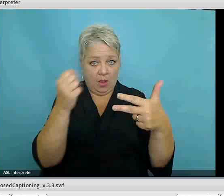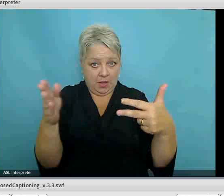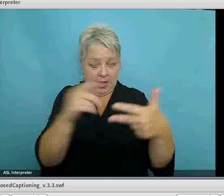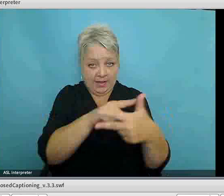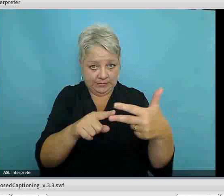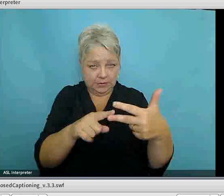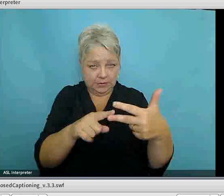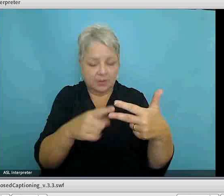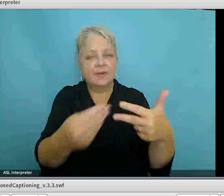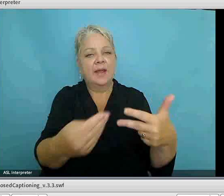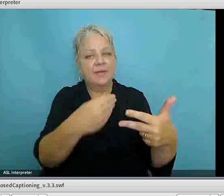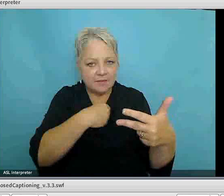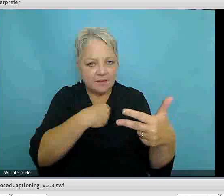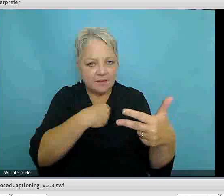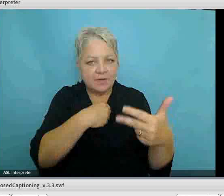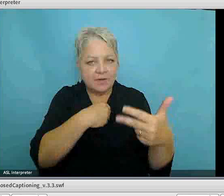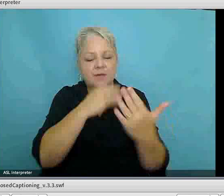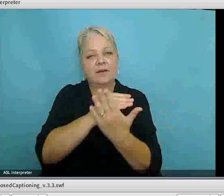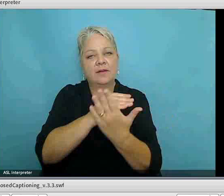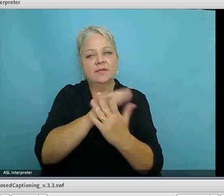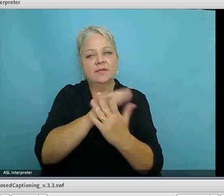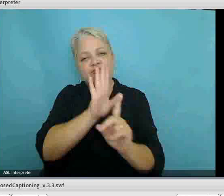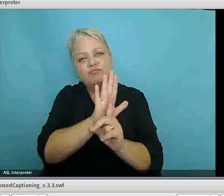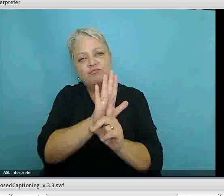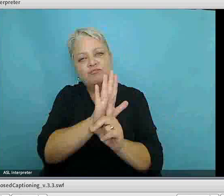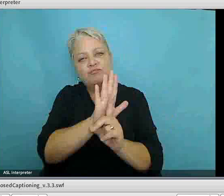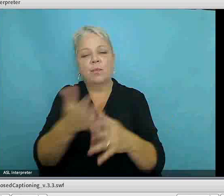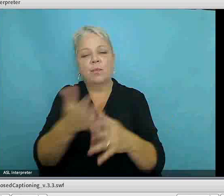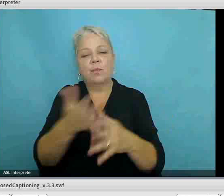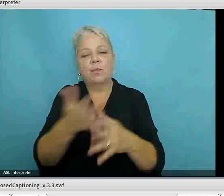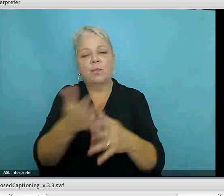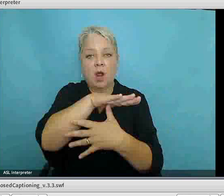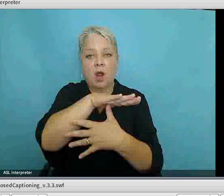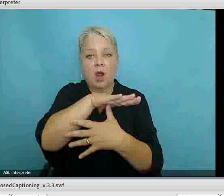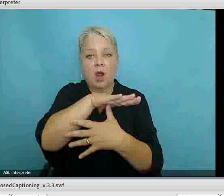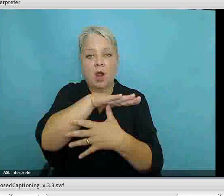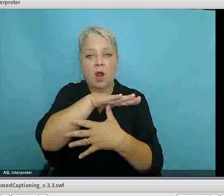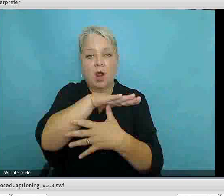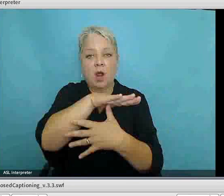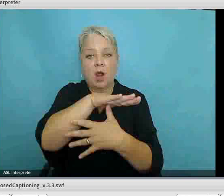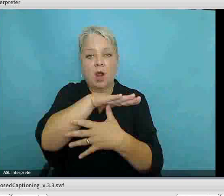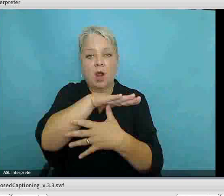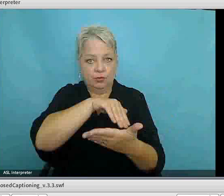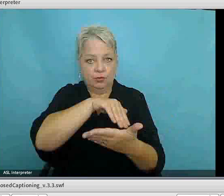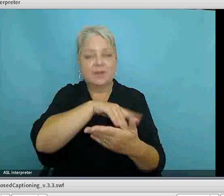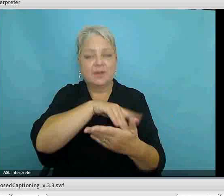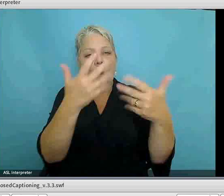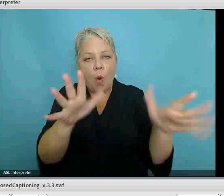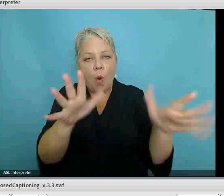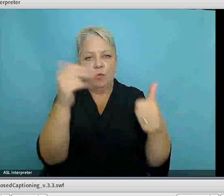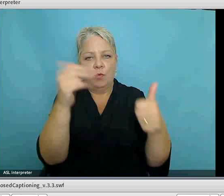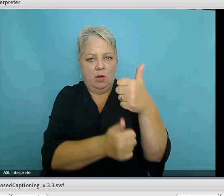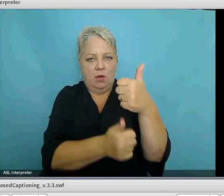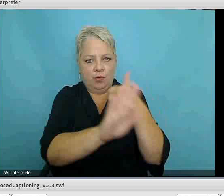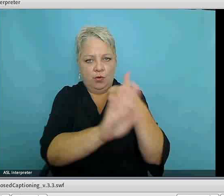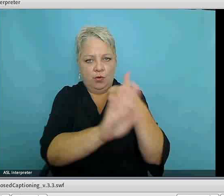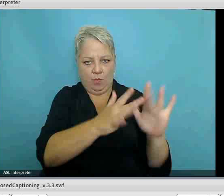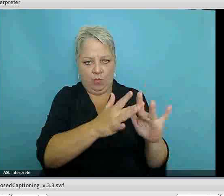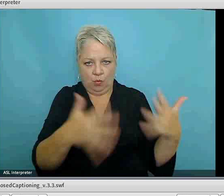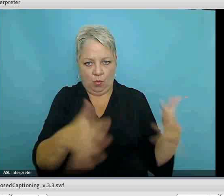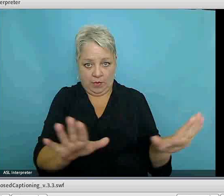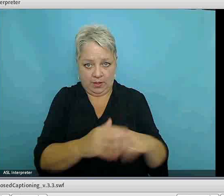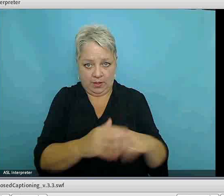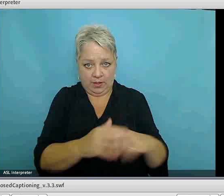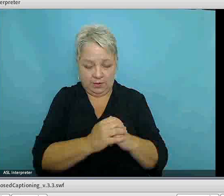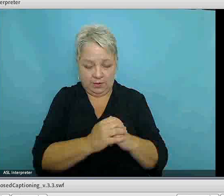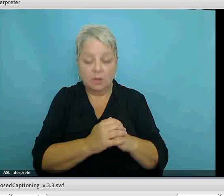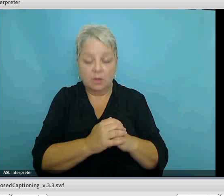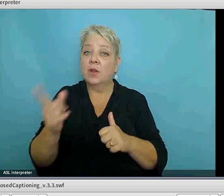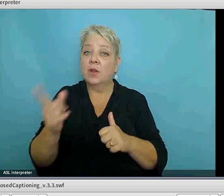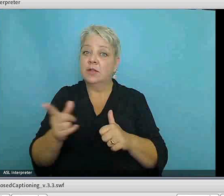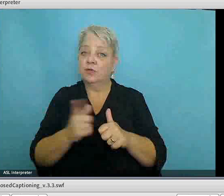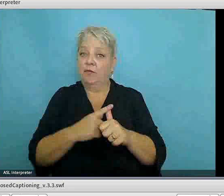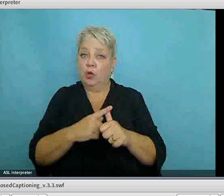networks, and for this first round, we will try very hard to identify which enrollee -- which